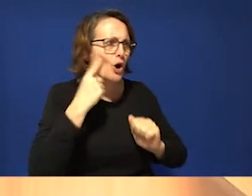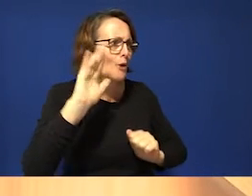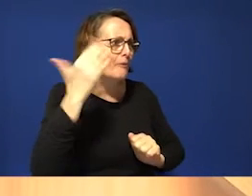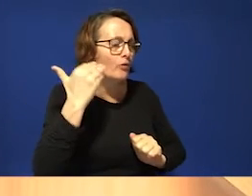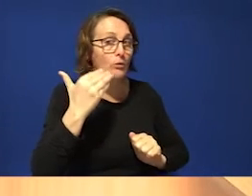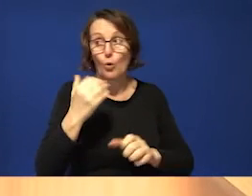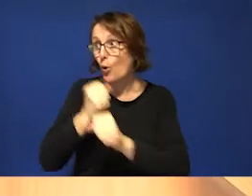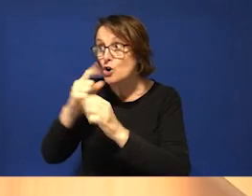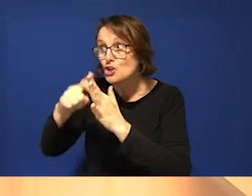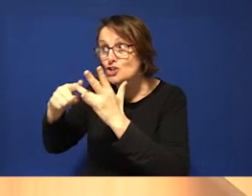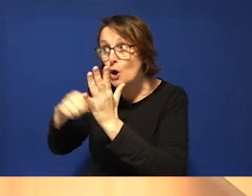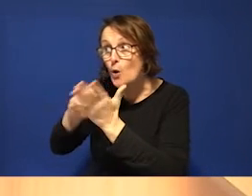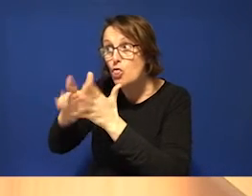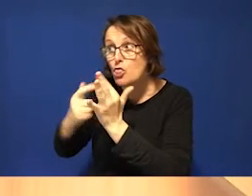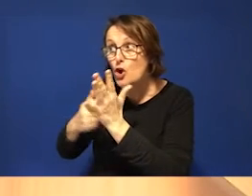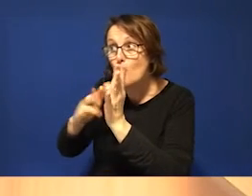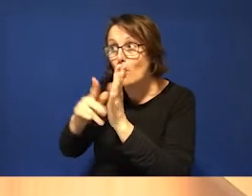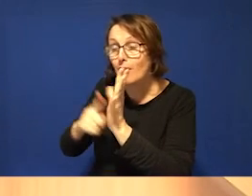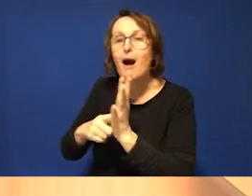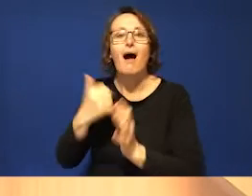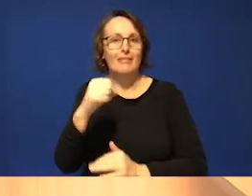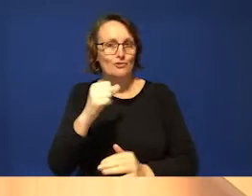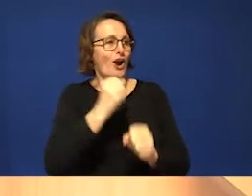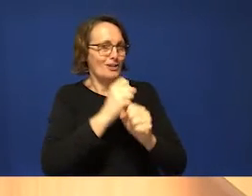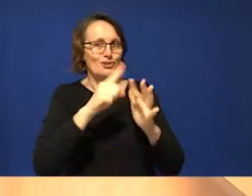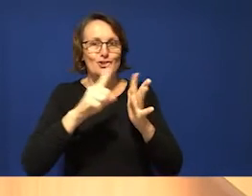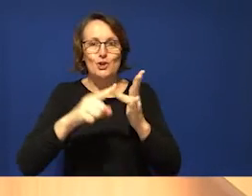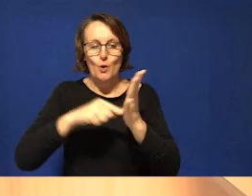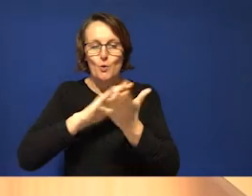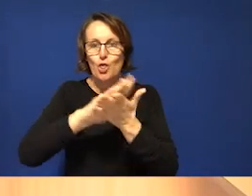in the real world? Geothermal. Or geothermal and those sorts of things.